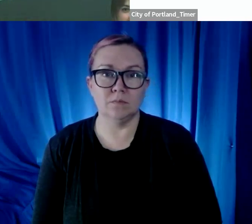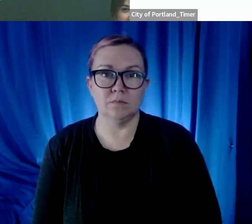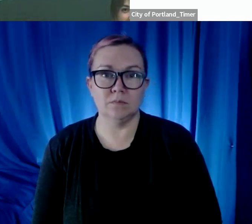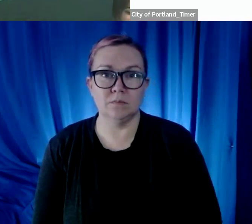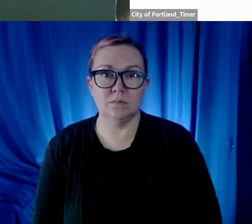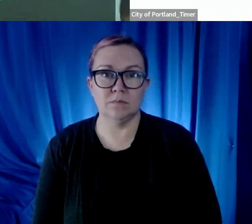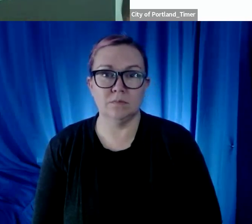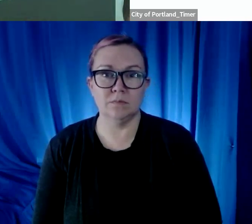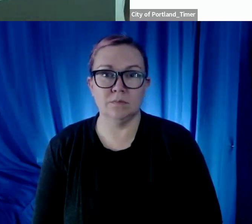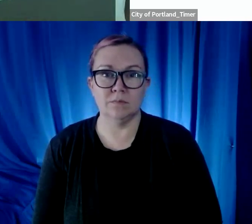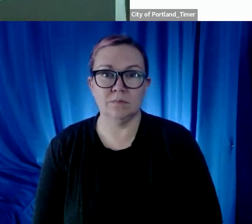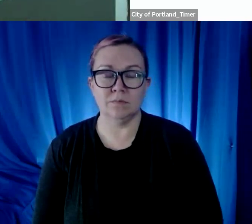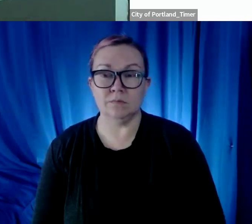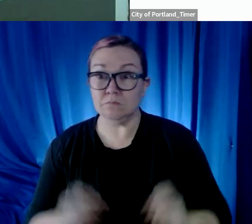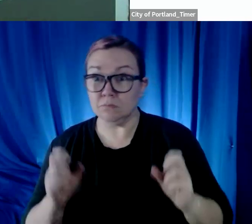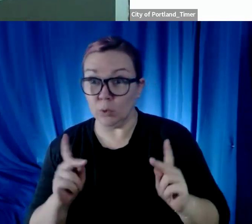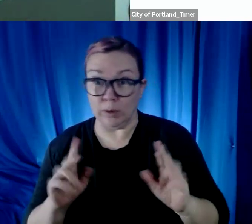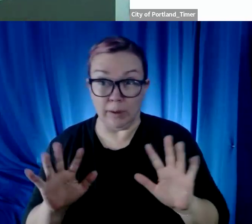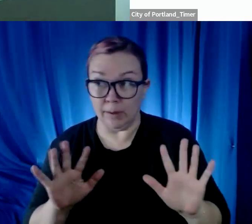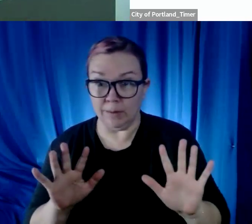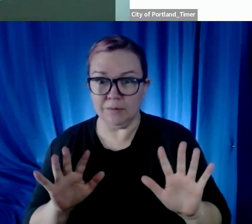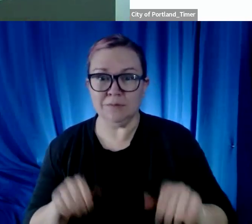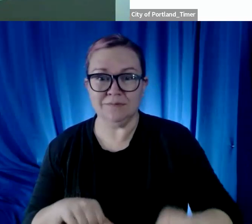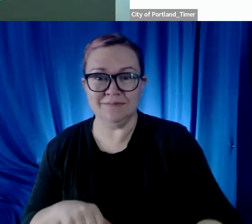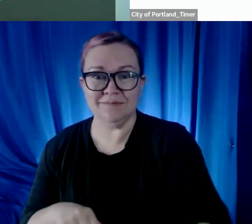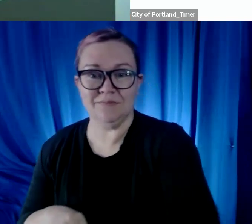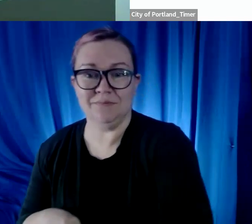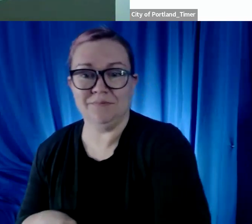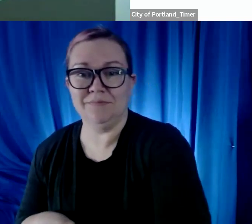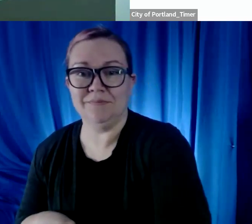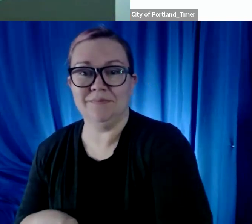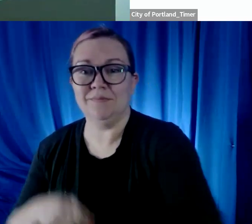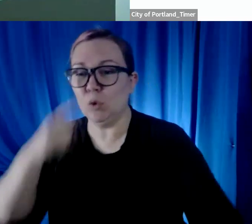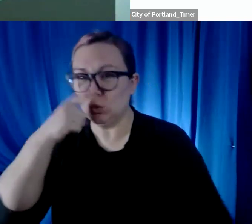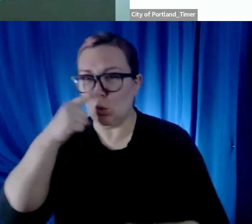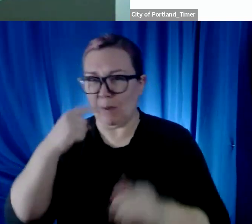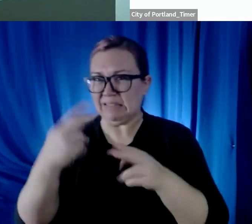Okay, good. I need one. If you could restate your name, that'd be great. All right. Thanks.